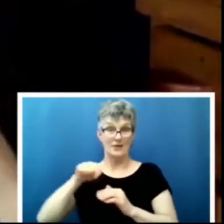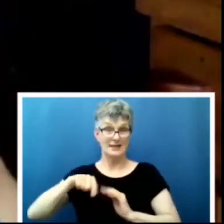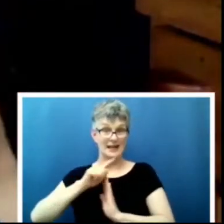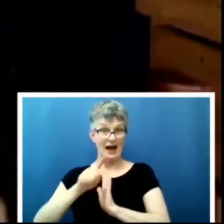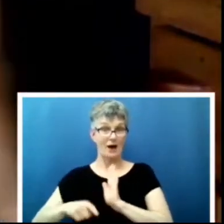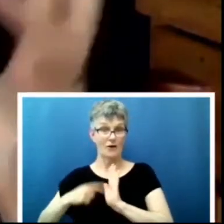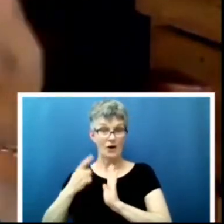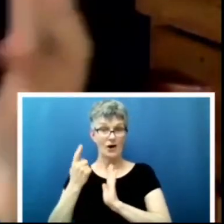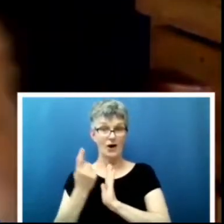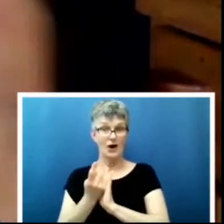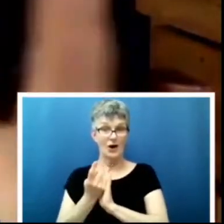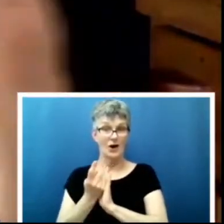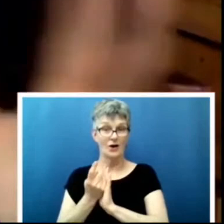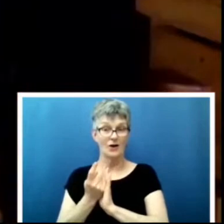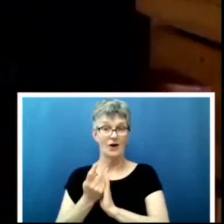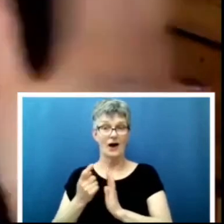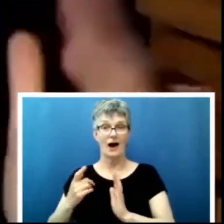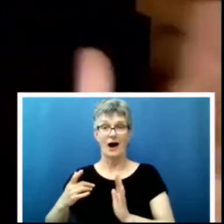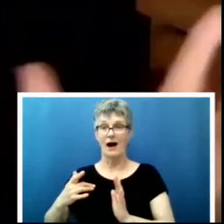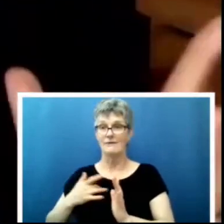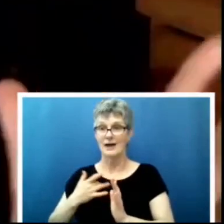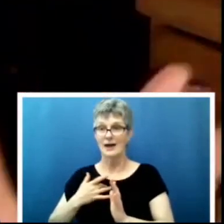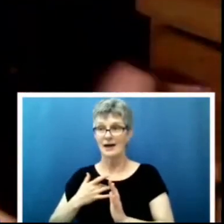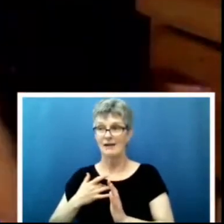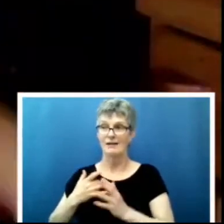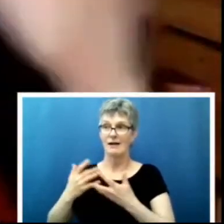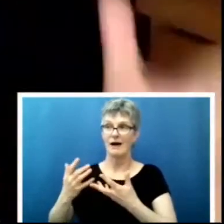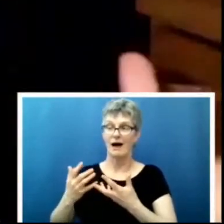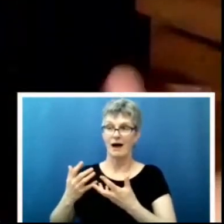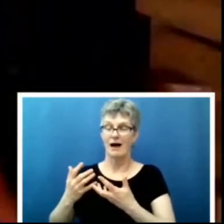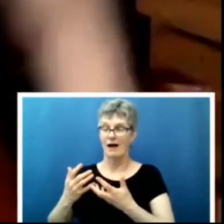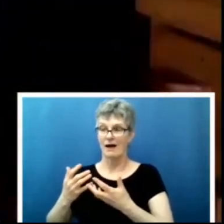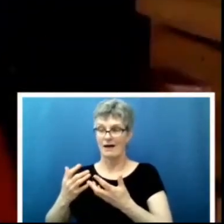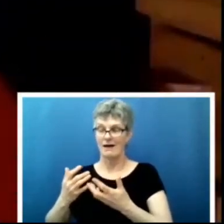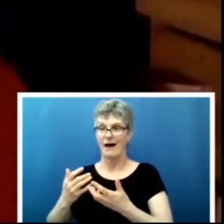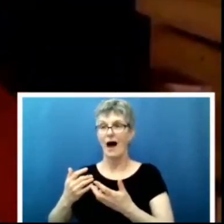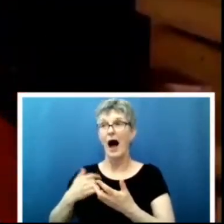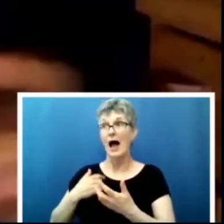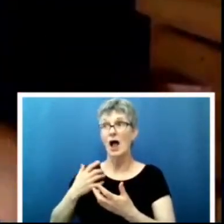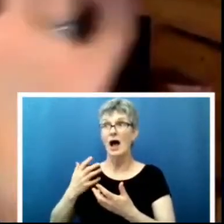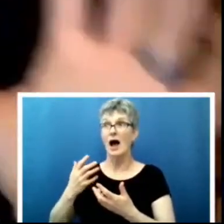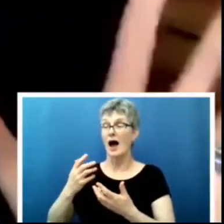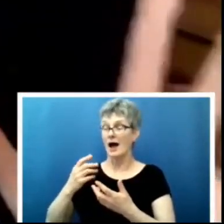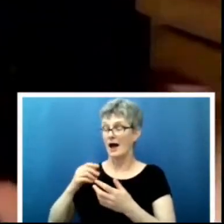Phil didn't go through all the exact, I thought you were gonna go in order of the questions and he's going off, he's going off script!